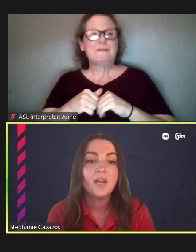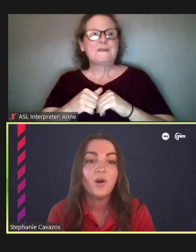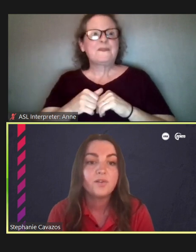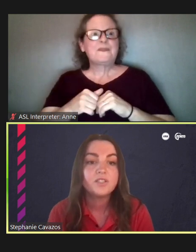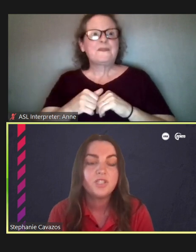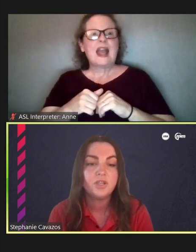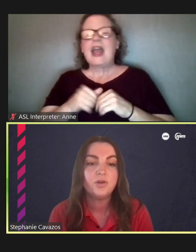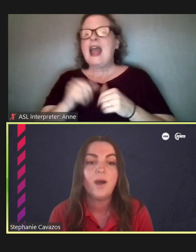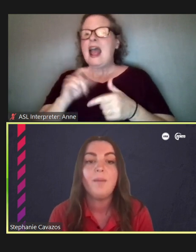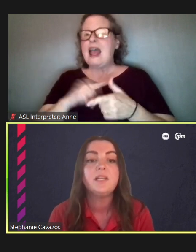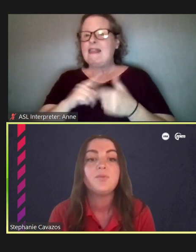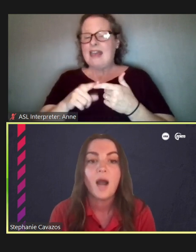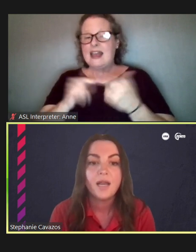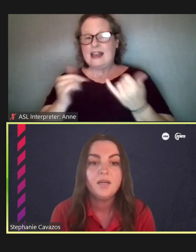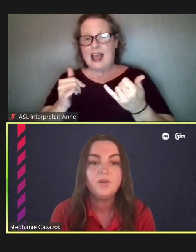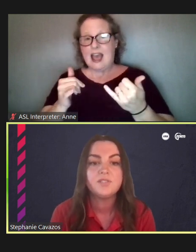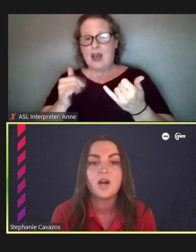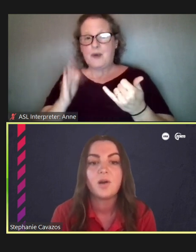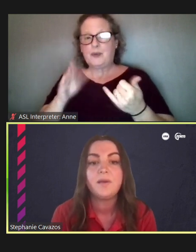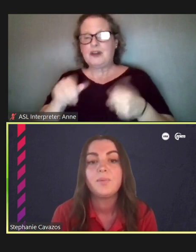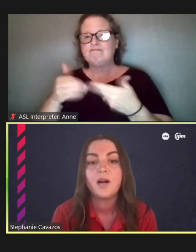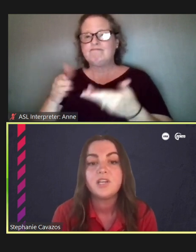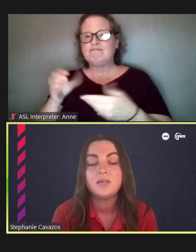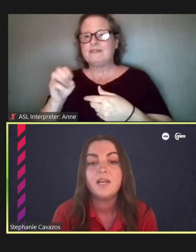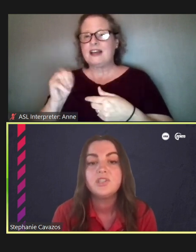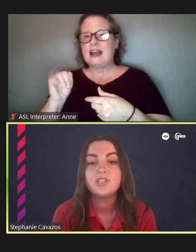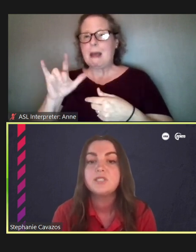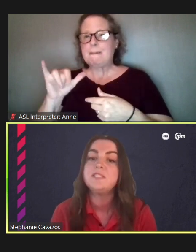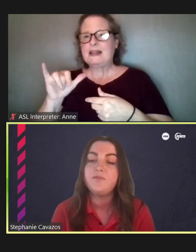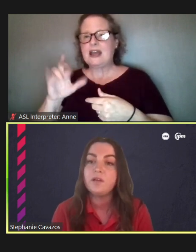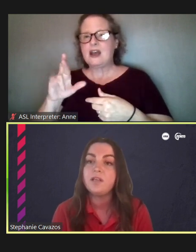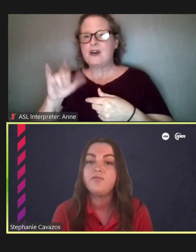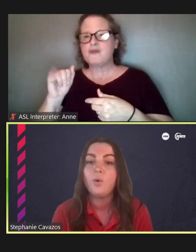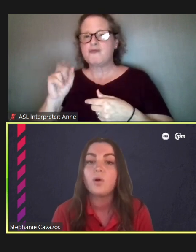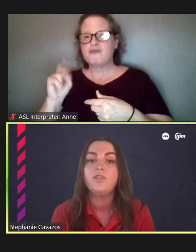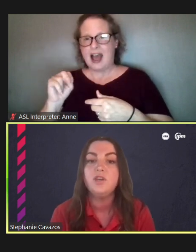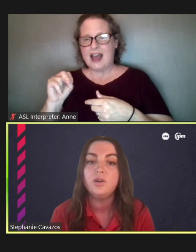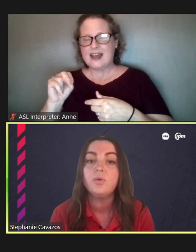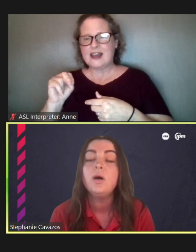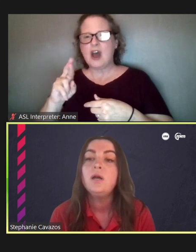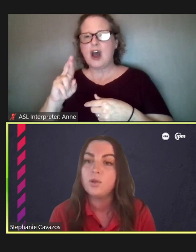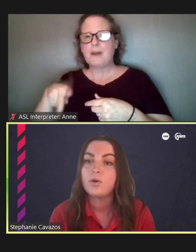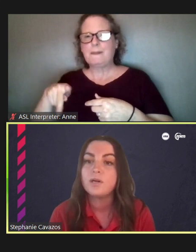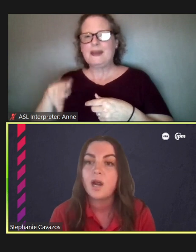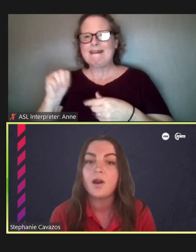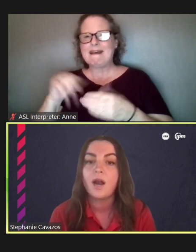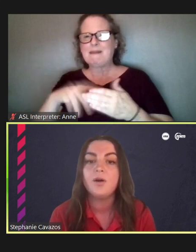hand it over to Emily Ryan, who is the RPM Project Manager specifically for the new Lawrence, Argyle,